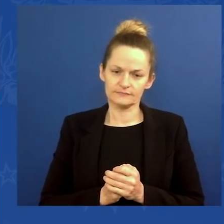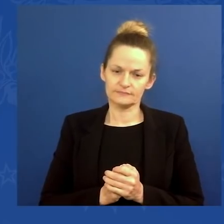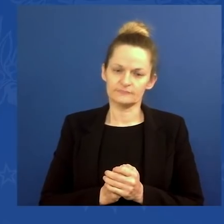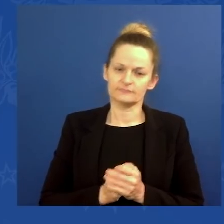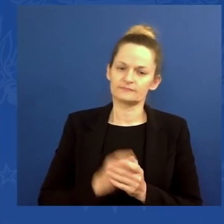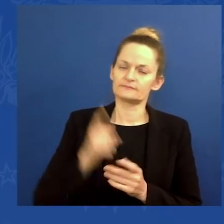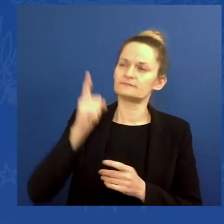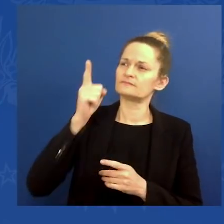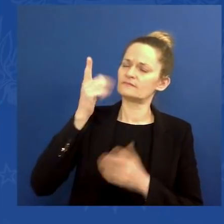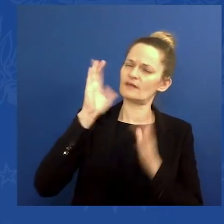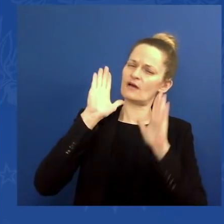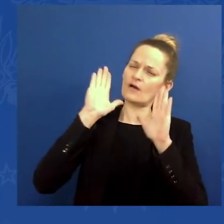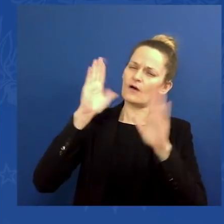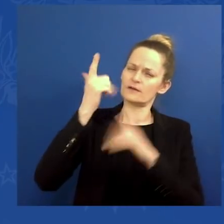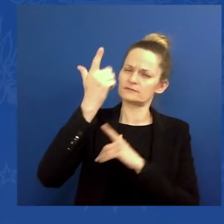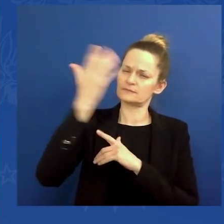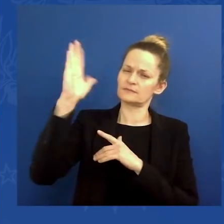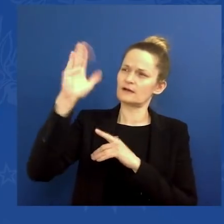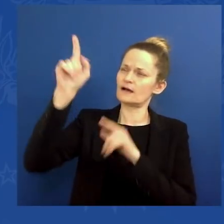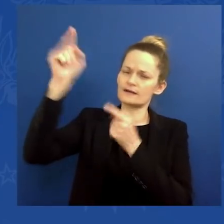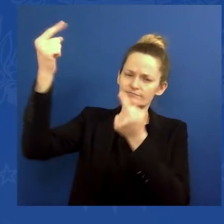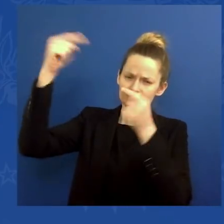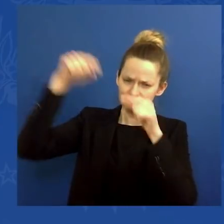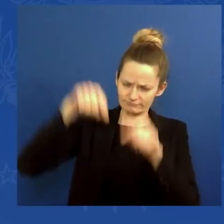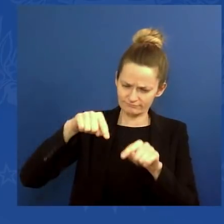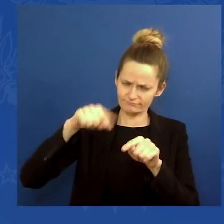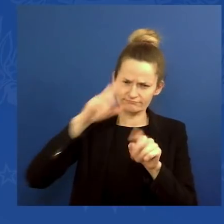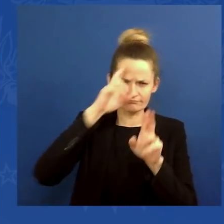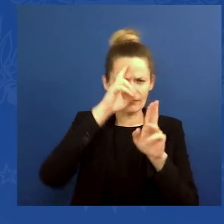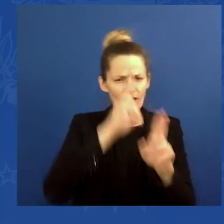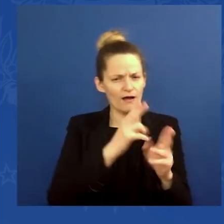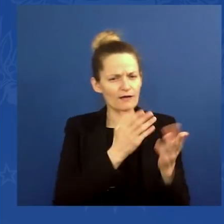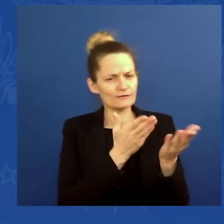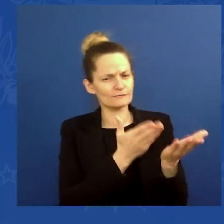Oh, awesome, God, we come here today to commemorate St. Patrick,